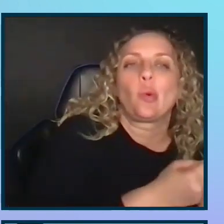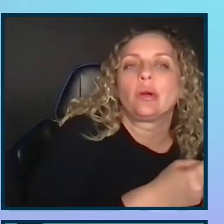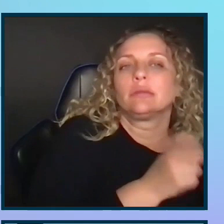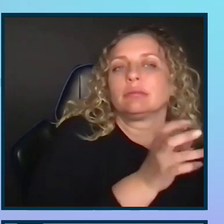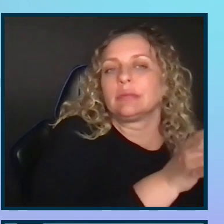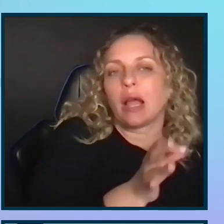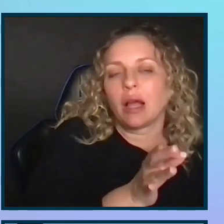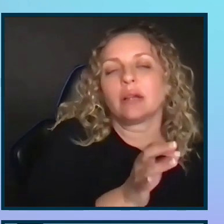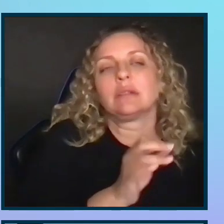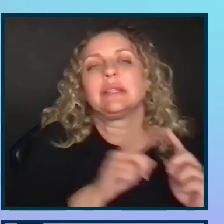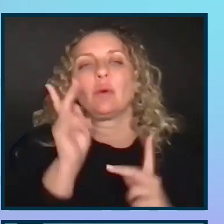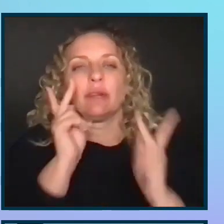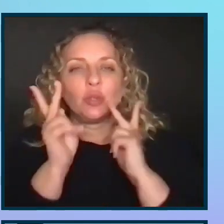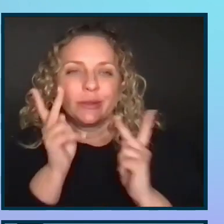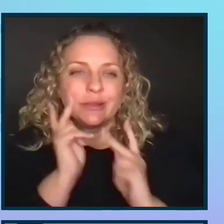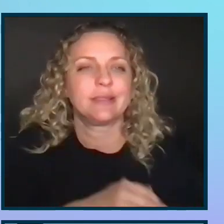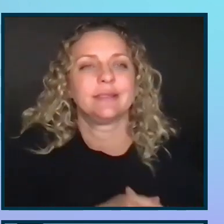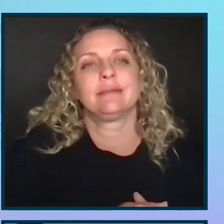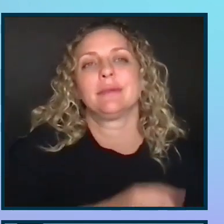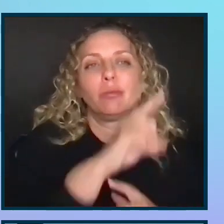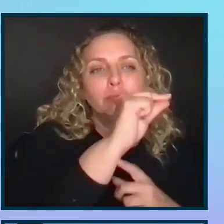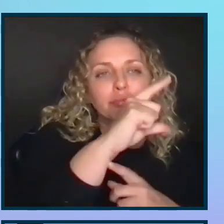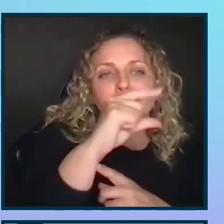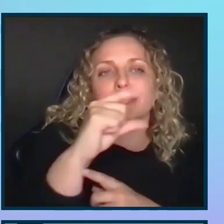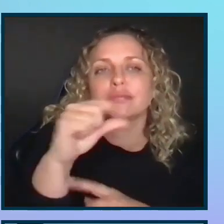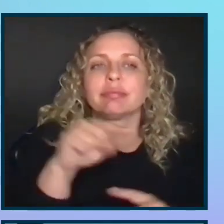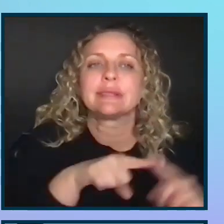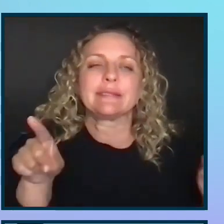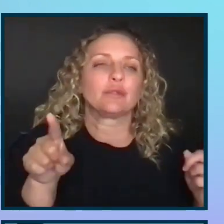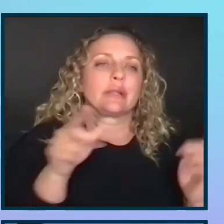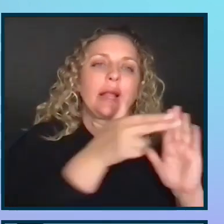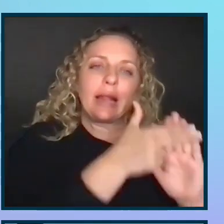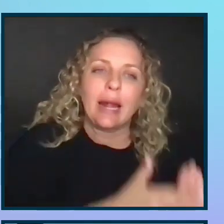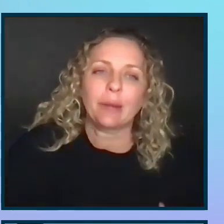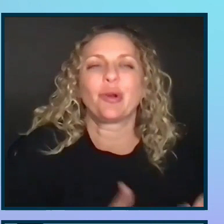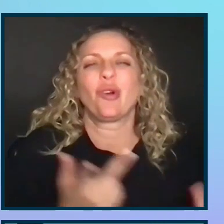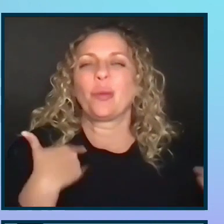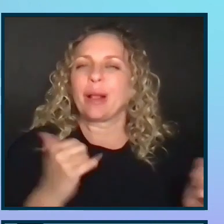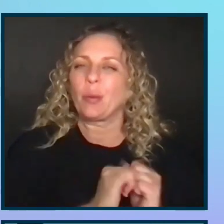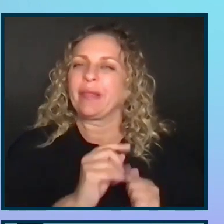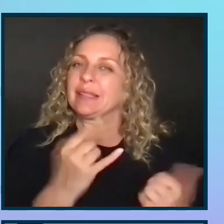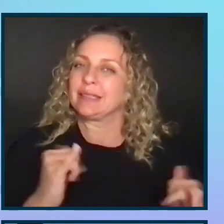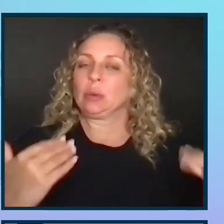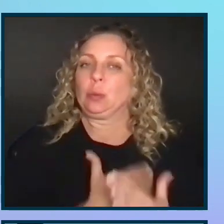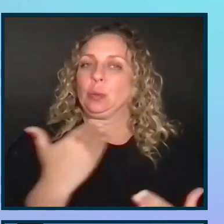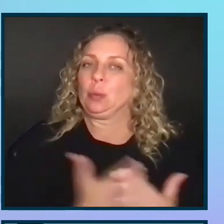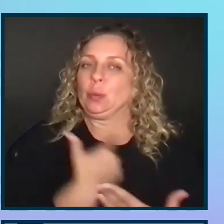all the different sizes and states of button and label fills something new for us. We wanted to use a fill of background,